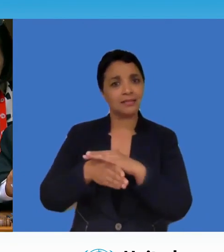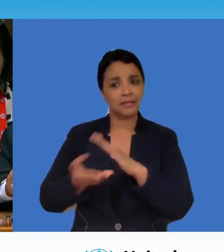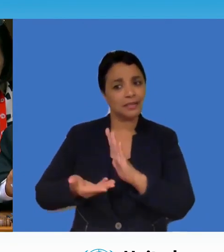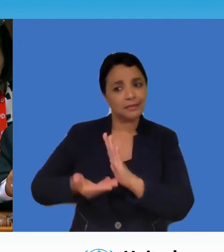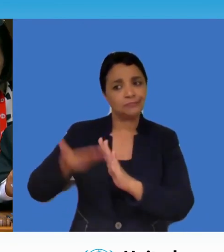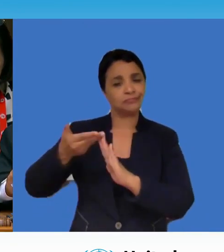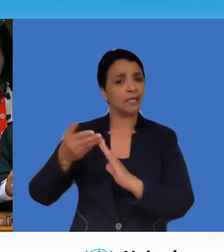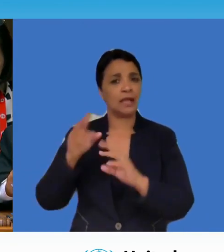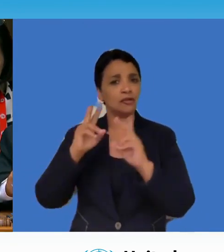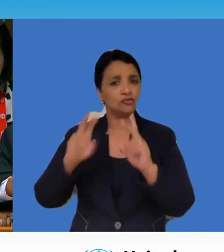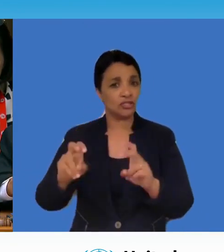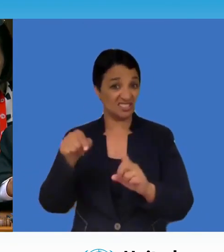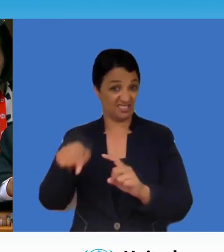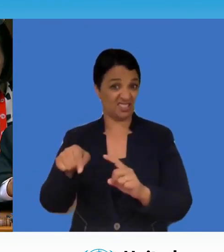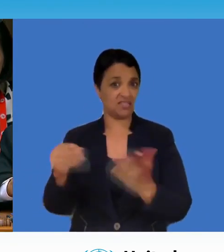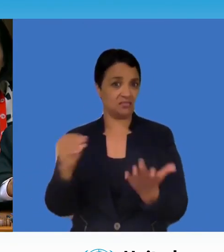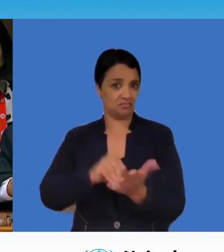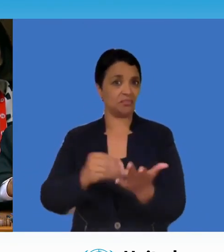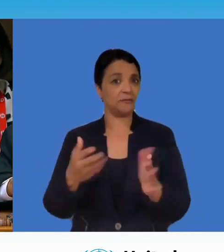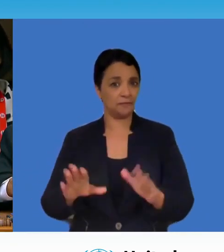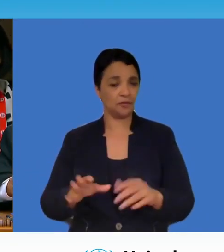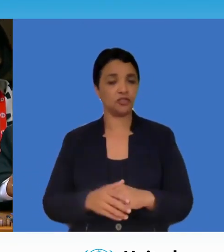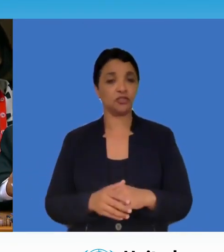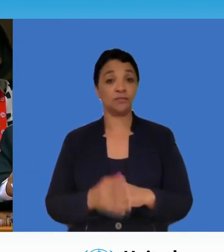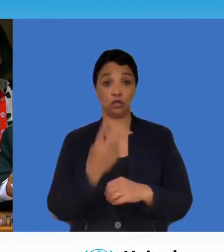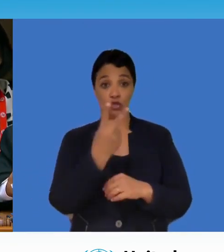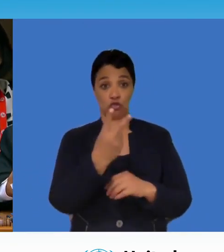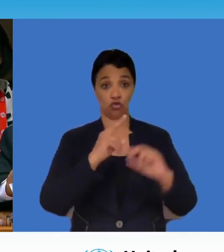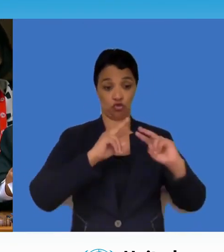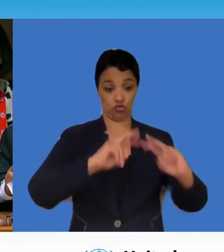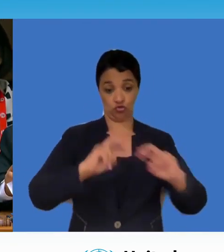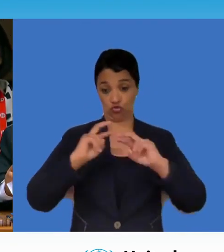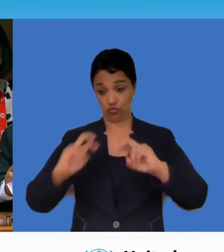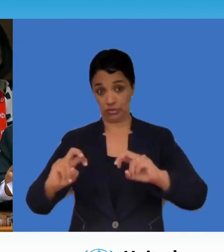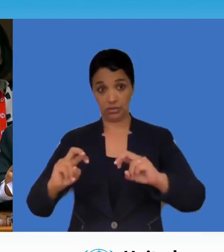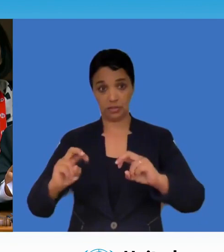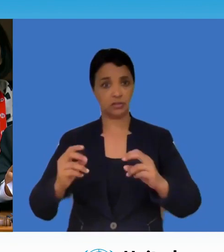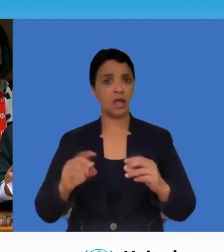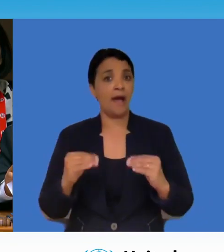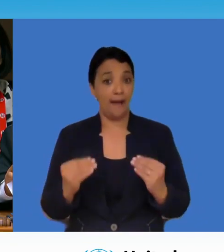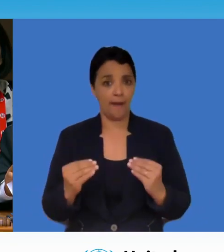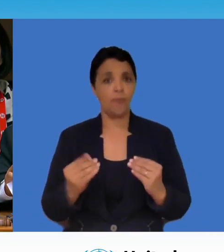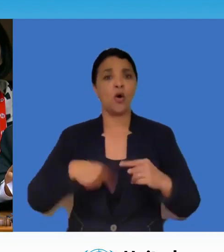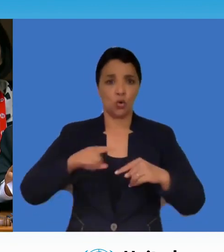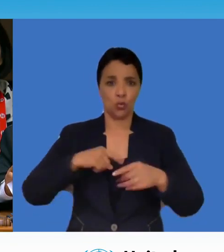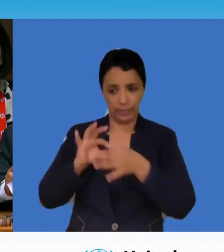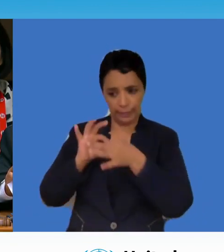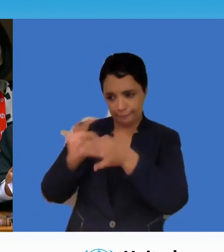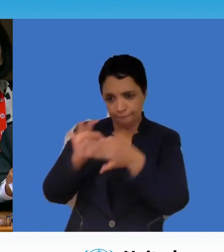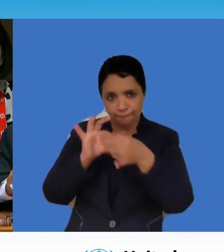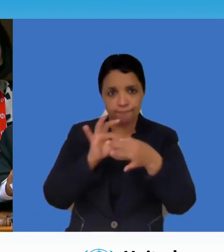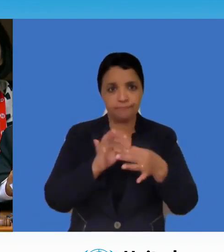for accessibility for persons with disabilities both these studies were conducted in consultation